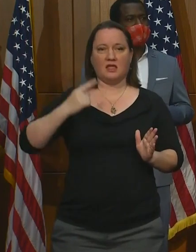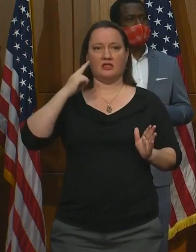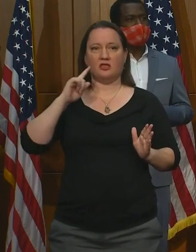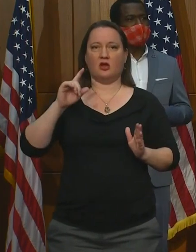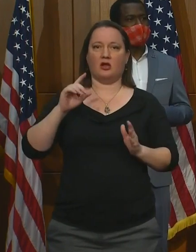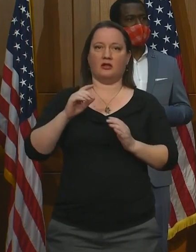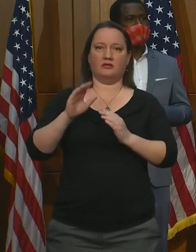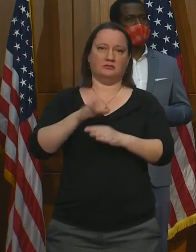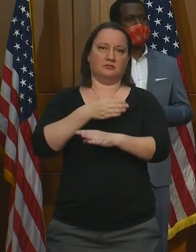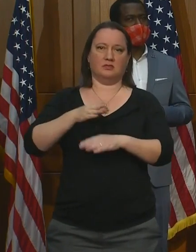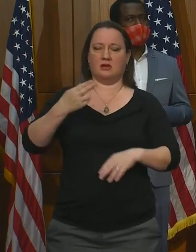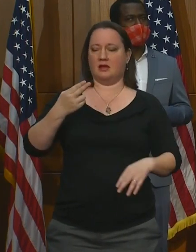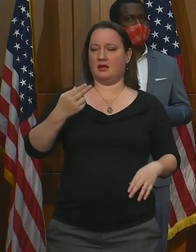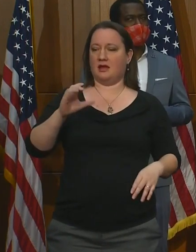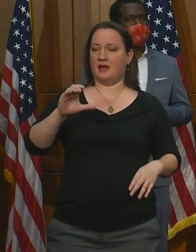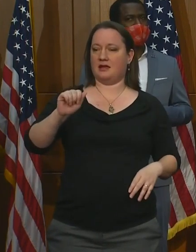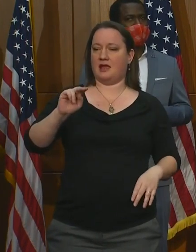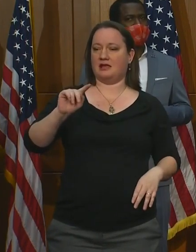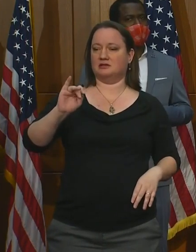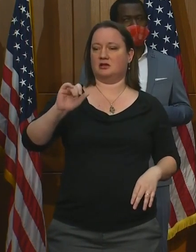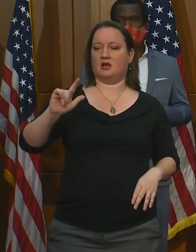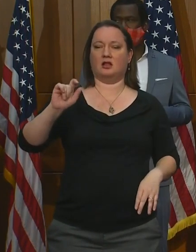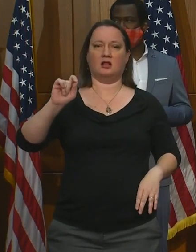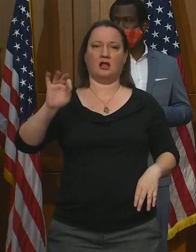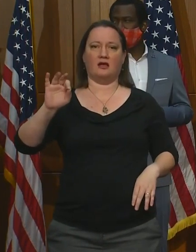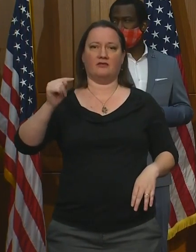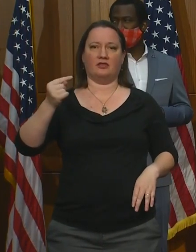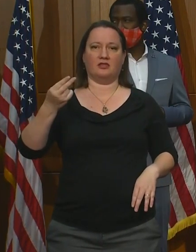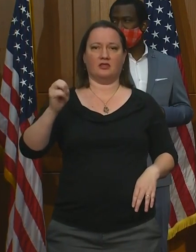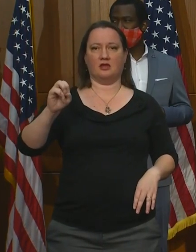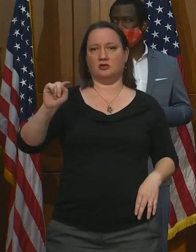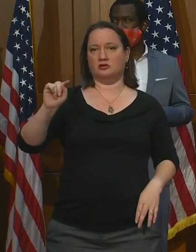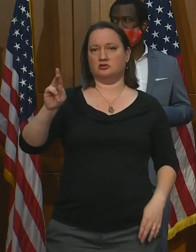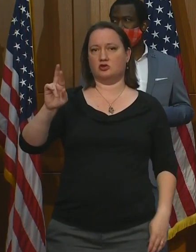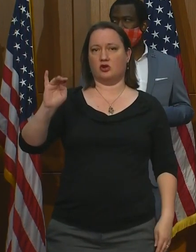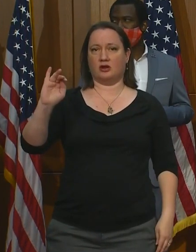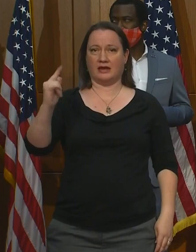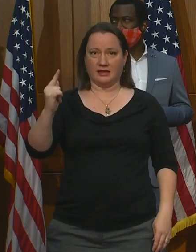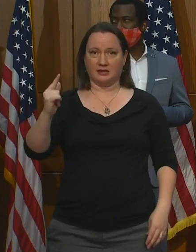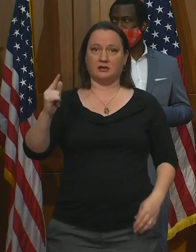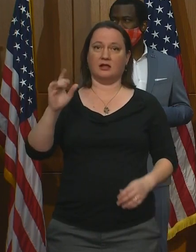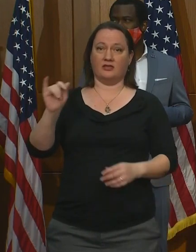THOUGHT OF MOST PROMINENTLY WAS THE HIM THE CANTICLE OF THE